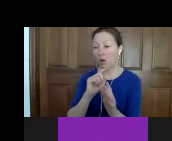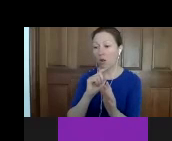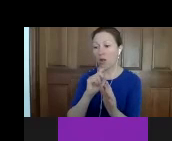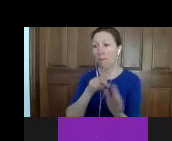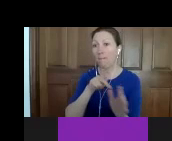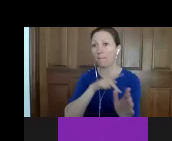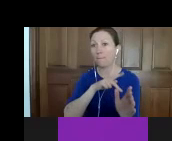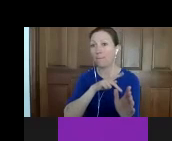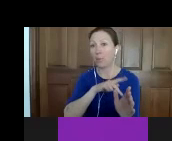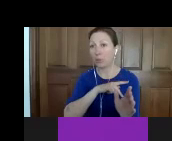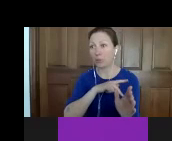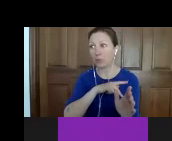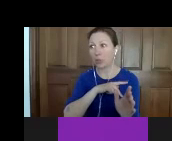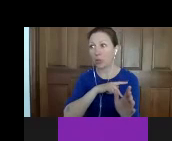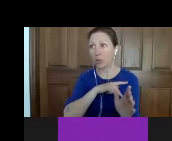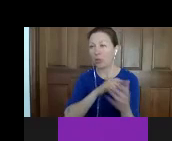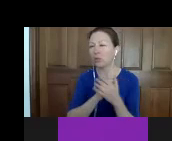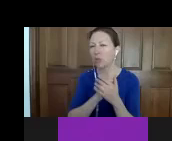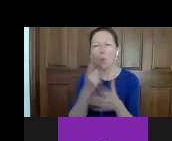to the work environment? So what you're asking about is what we call